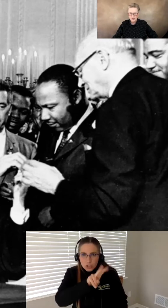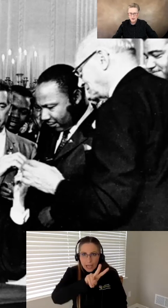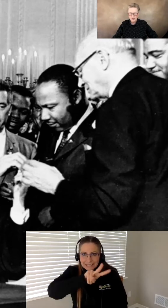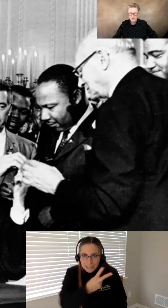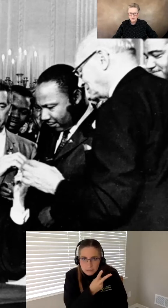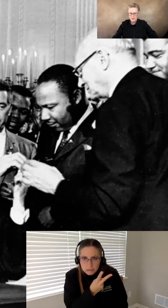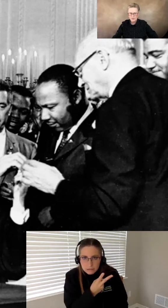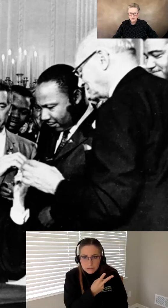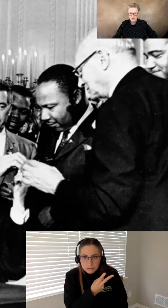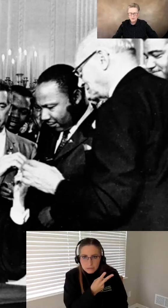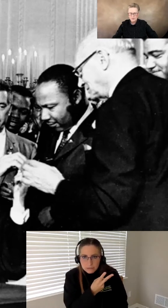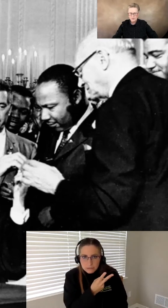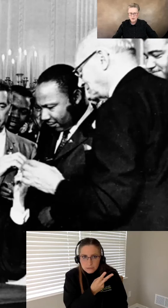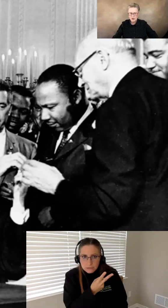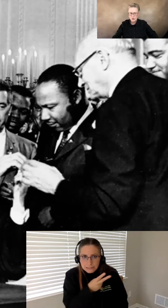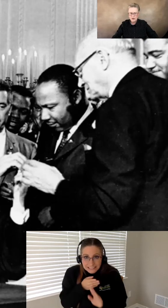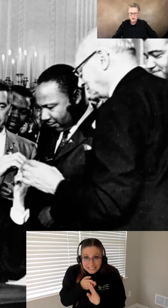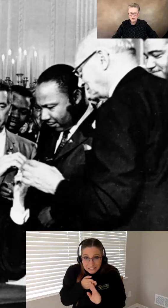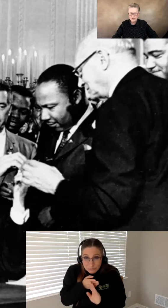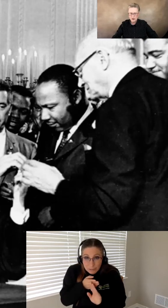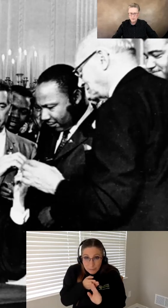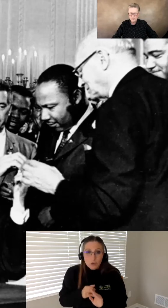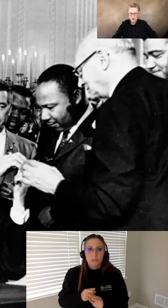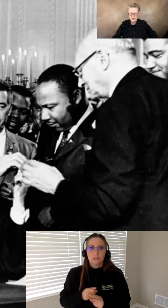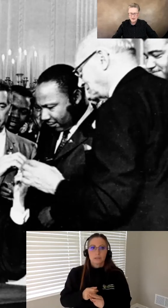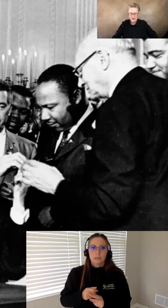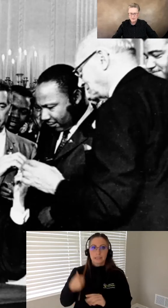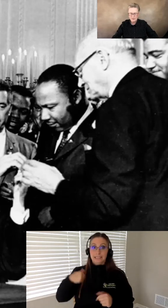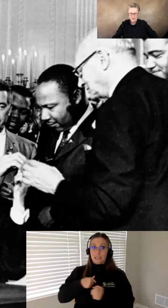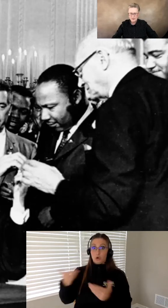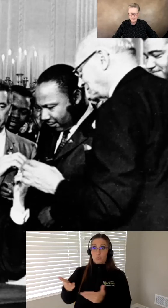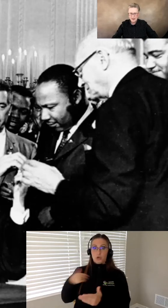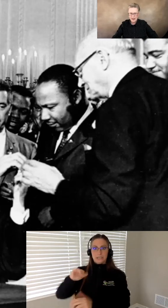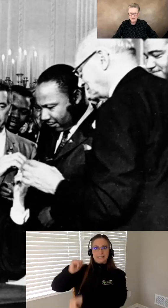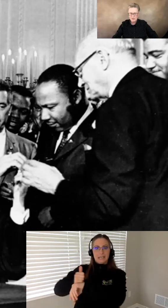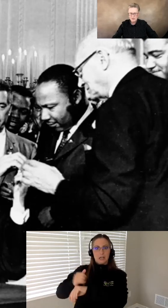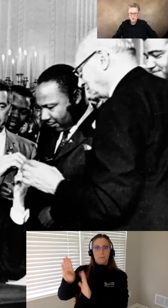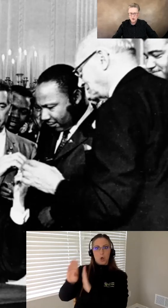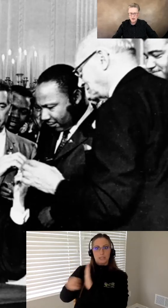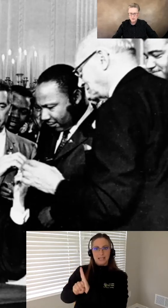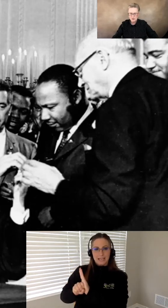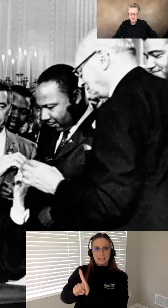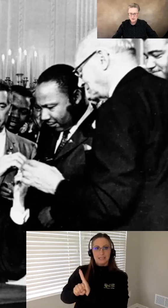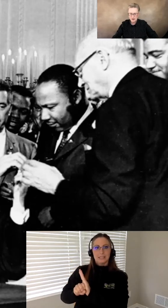and here we are setting up Ball State and civil rights was just signed